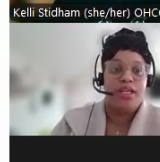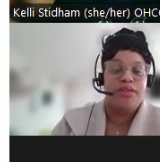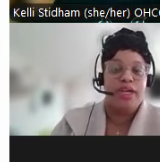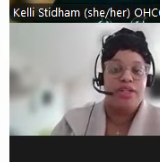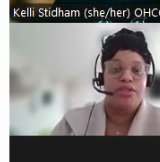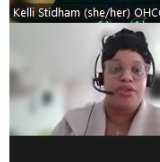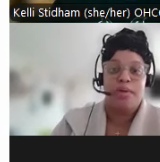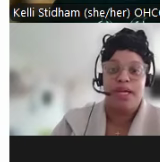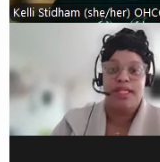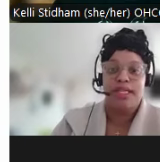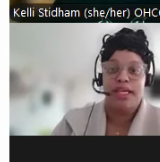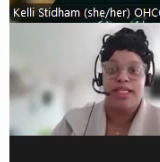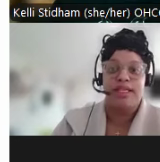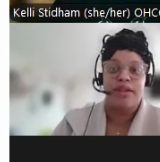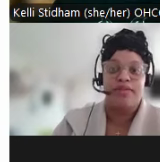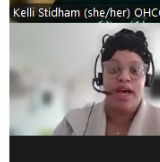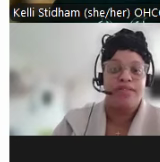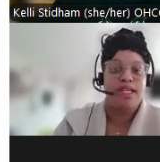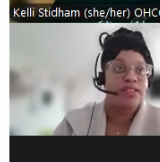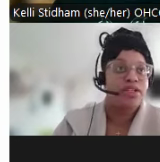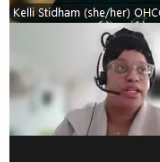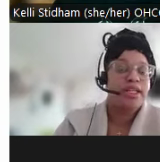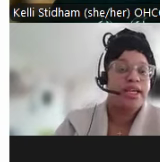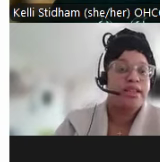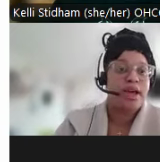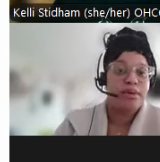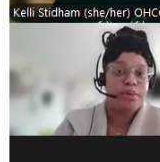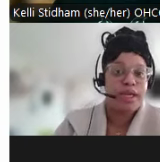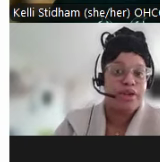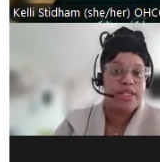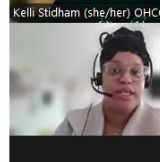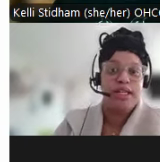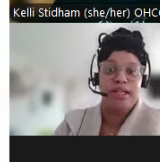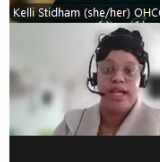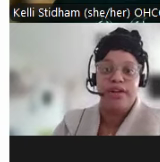differential for our PDC is 75 cents